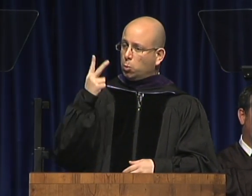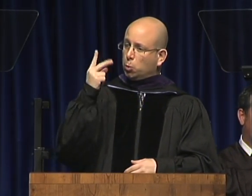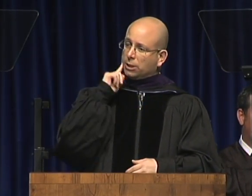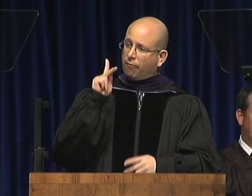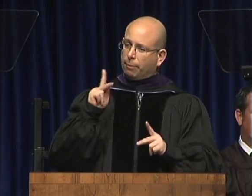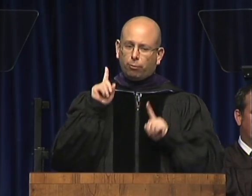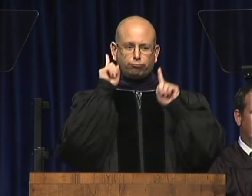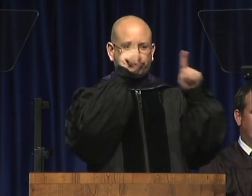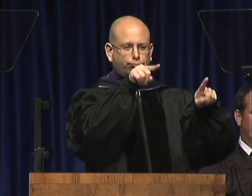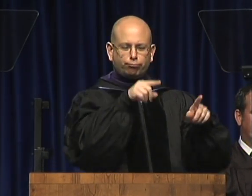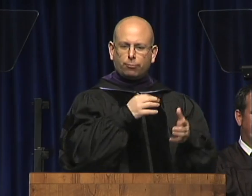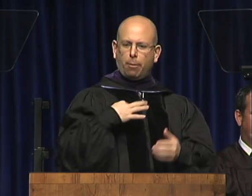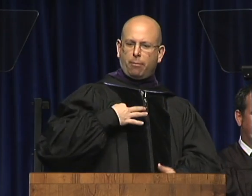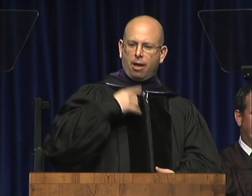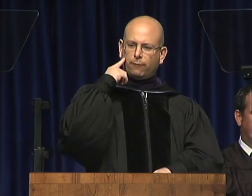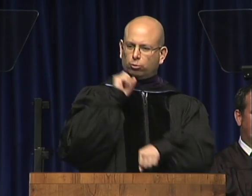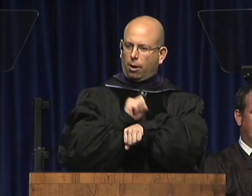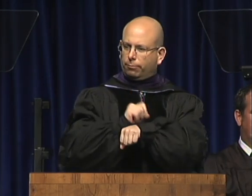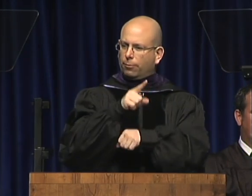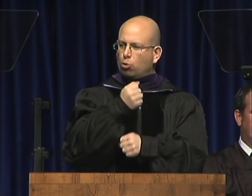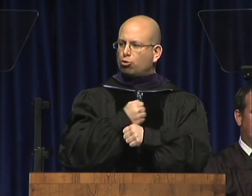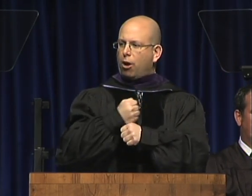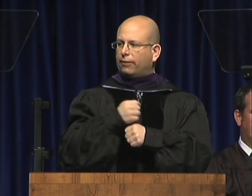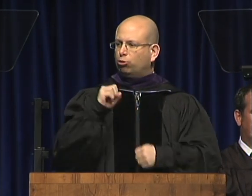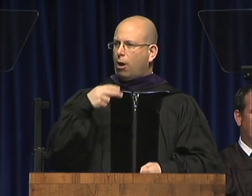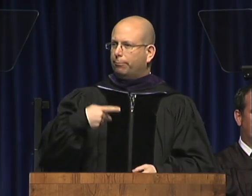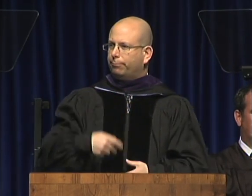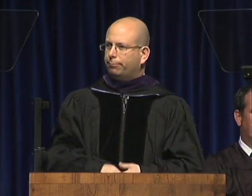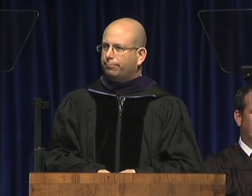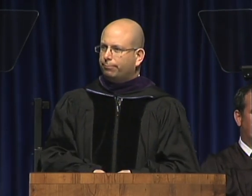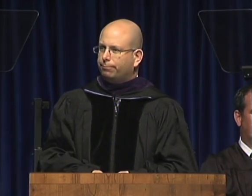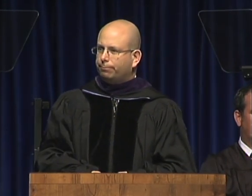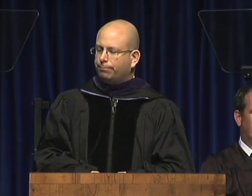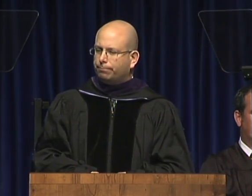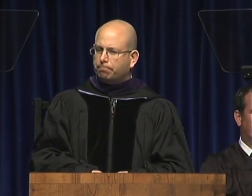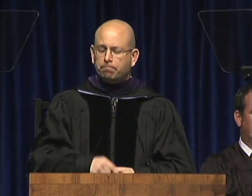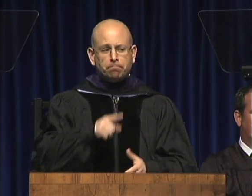In that episode two deaf people went and applied for a job at a coffee shop.